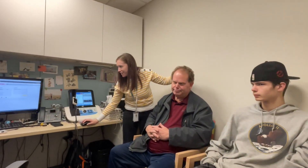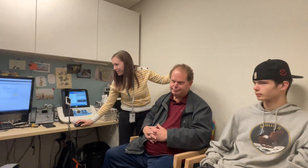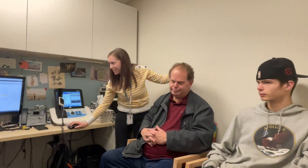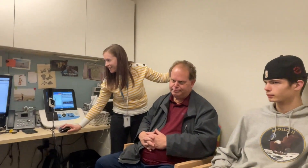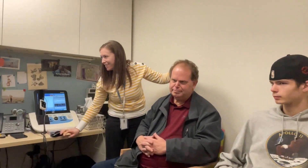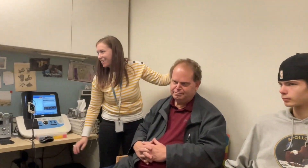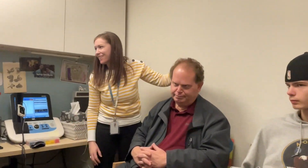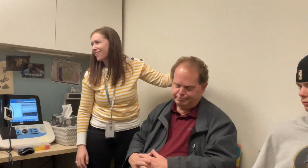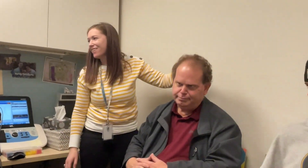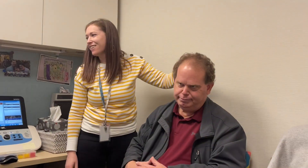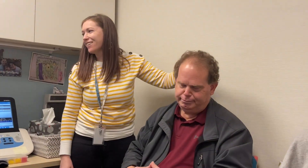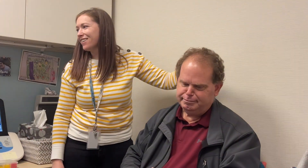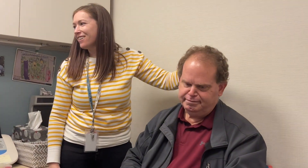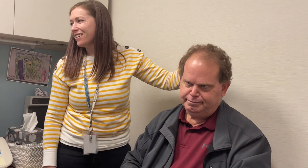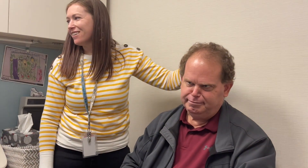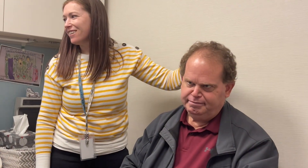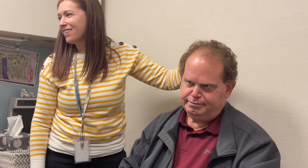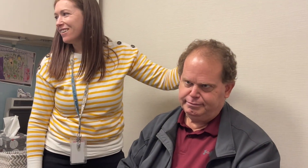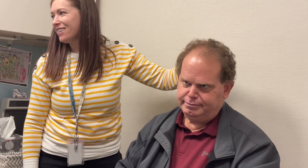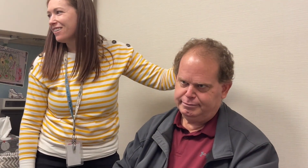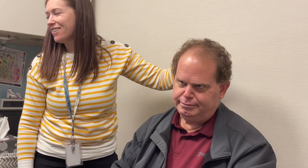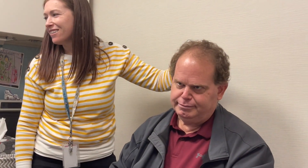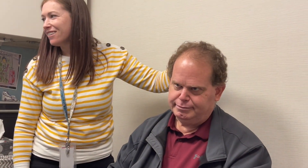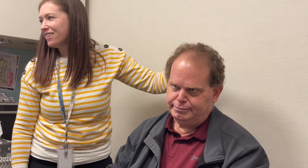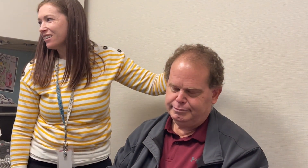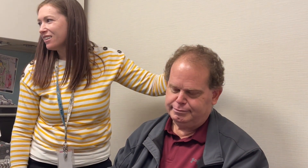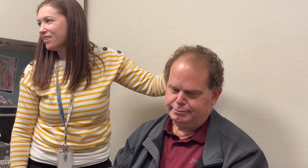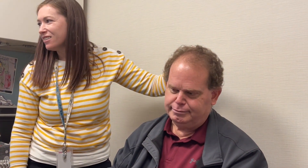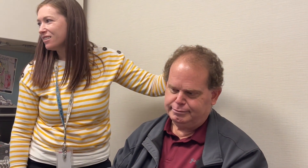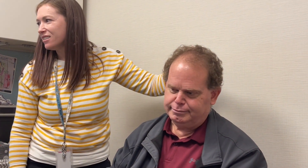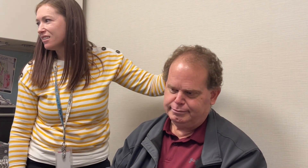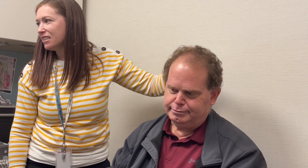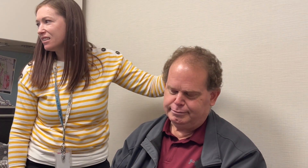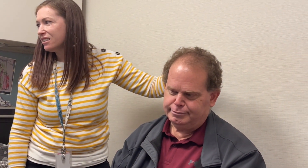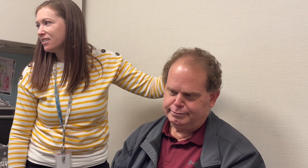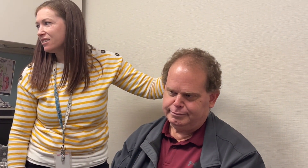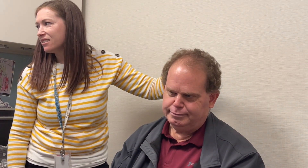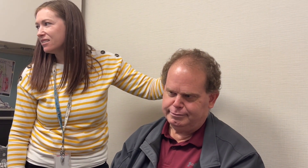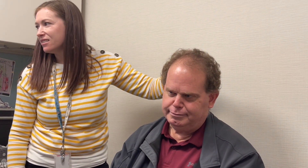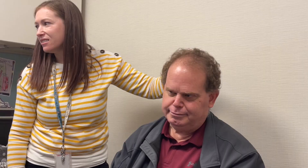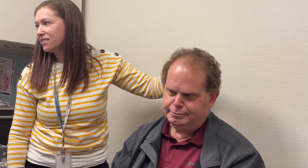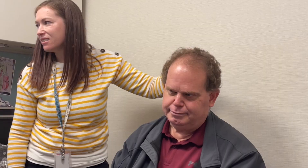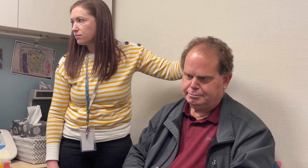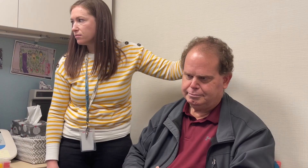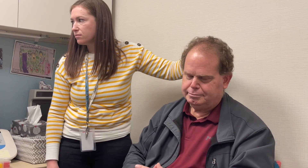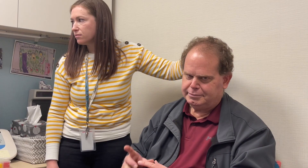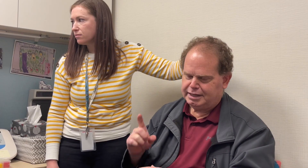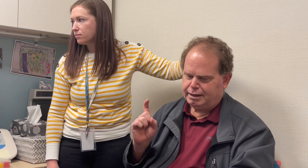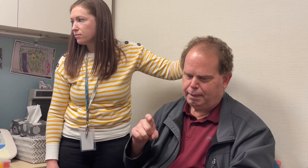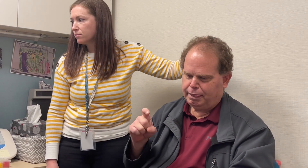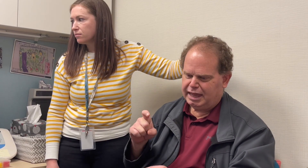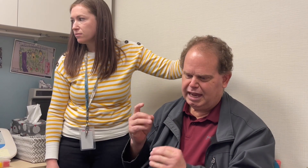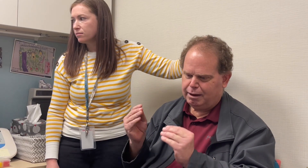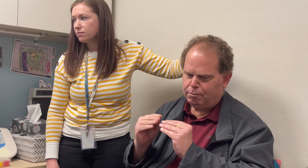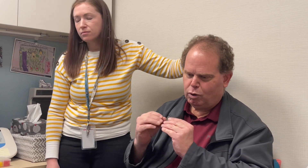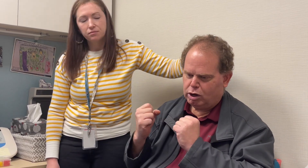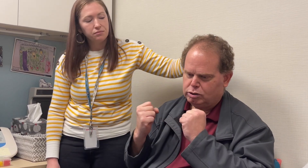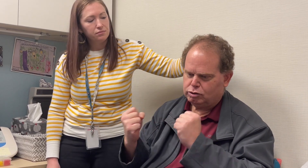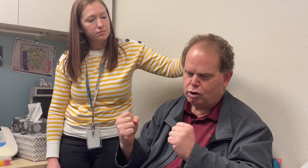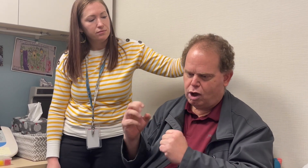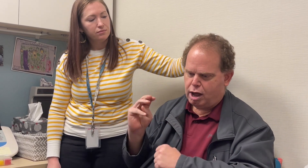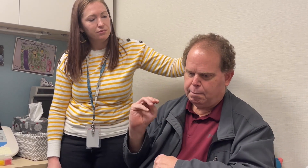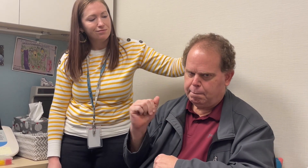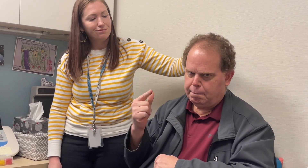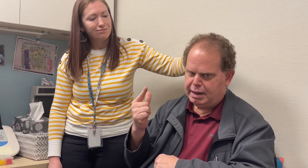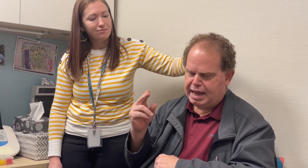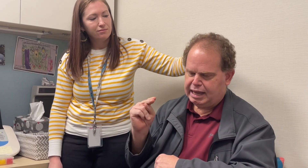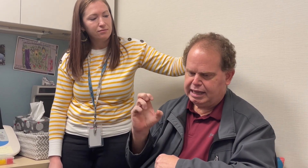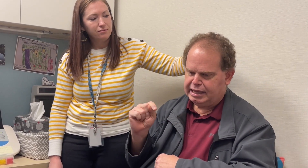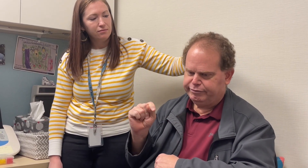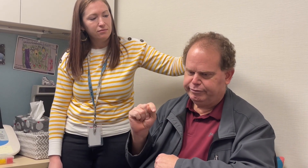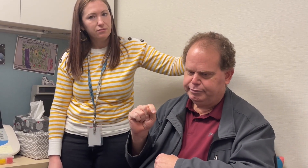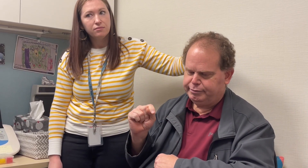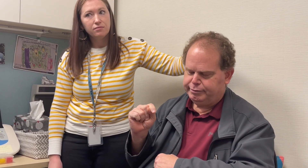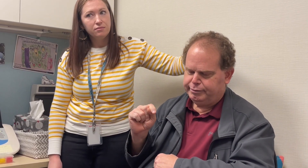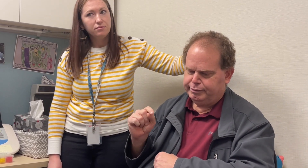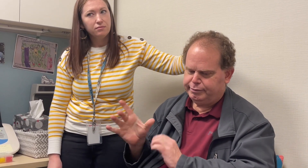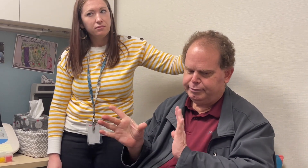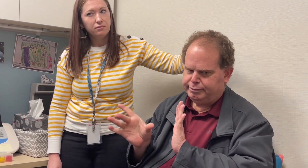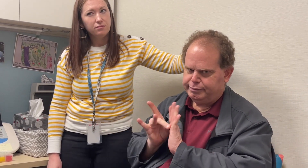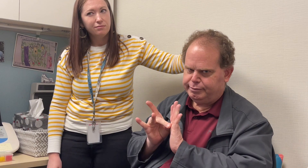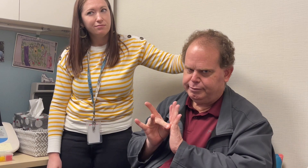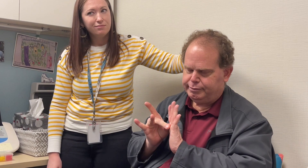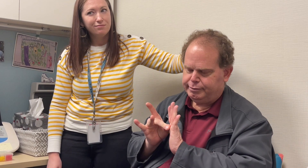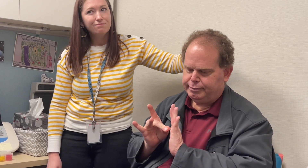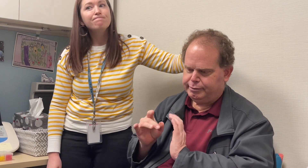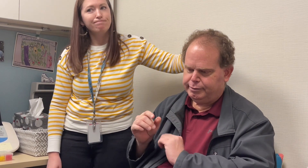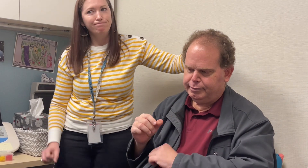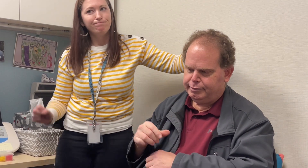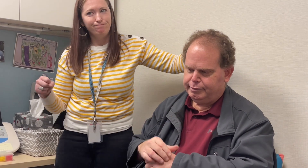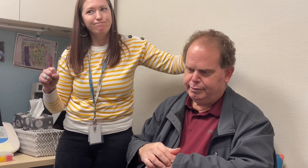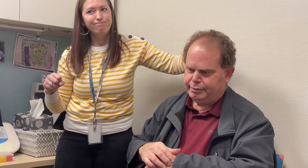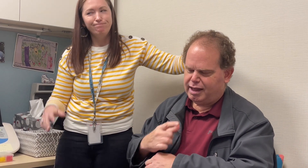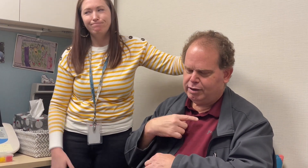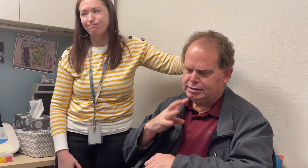second just we need a stronger magnet